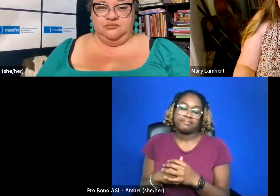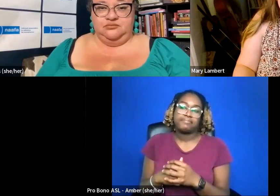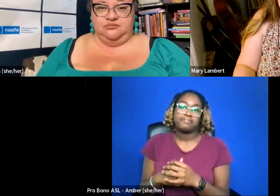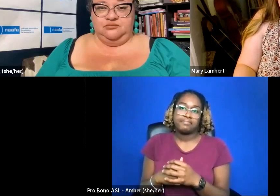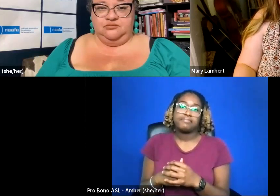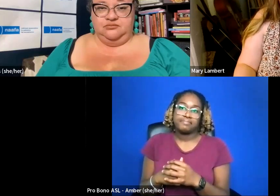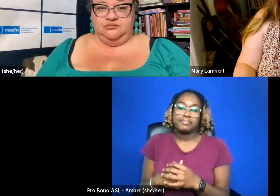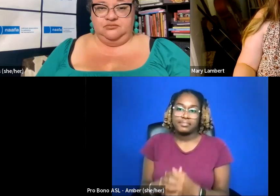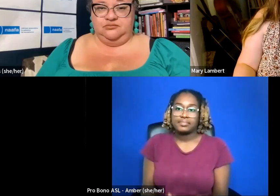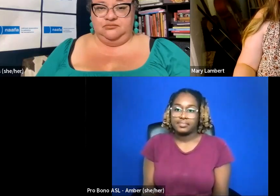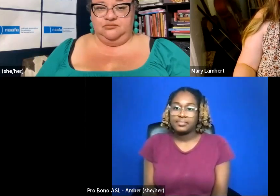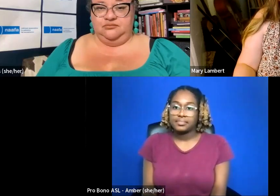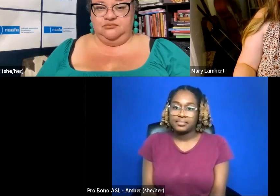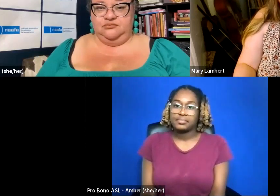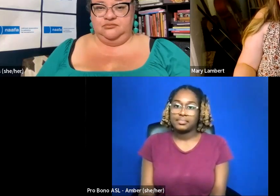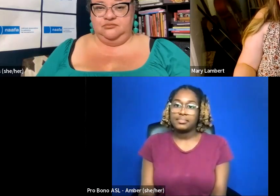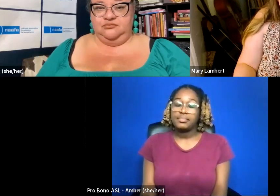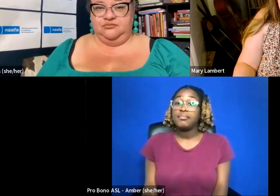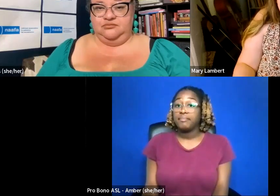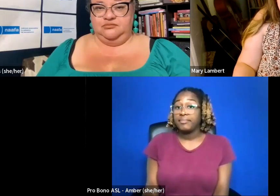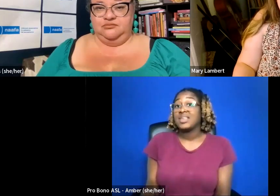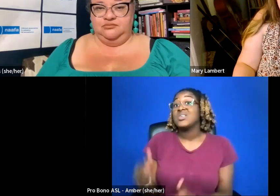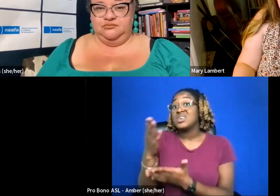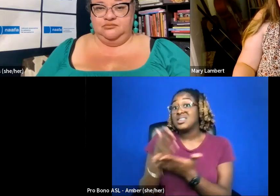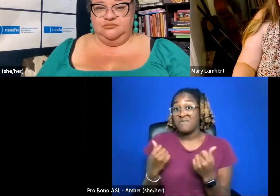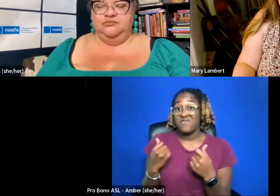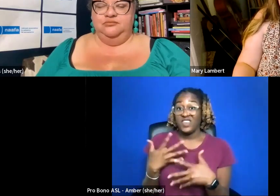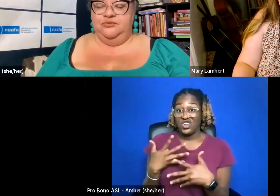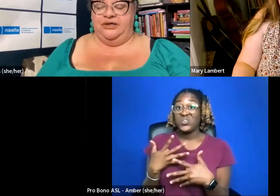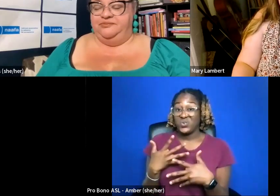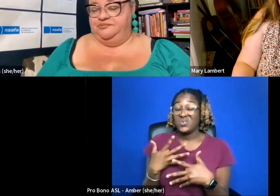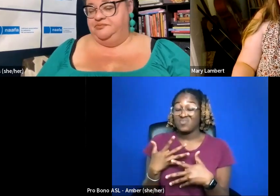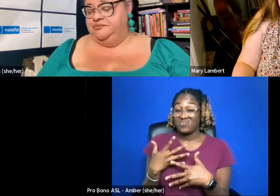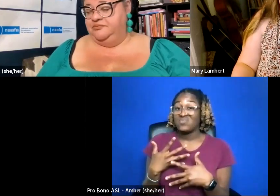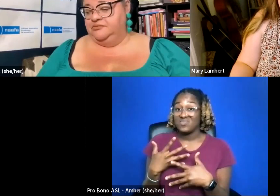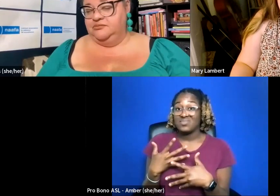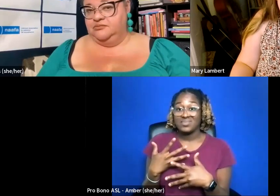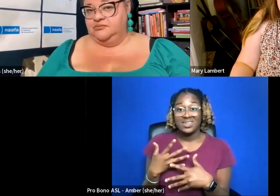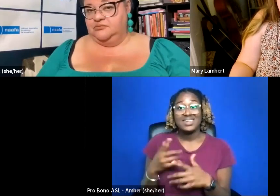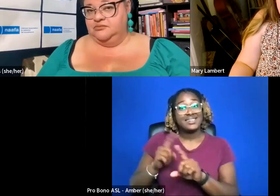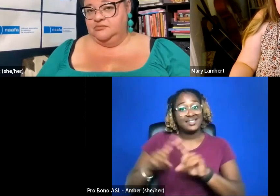And so there was some fear there and it was a different time.